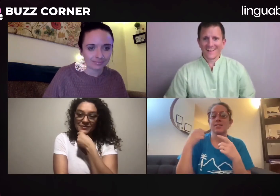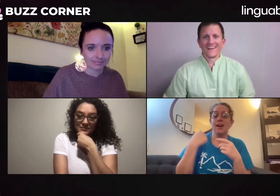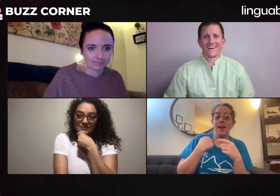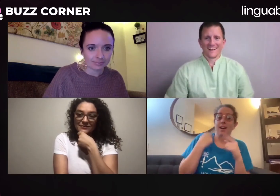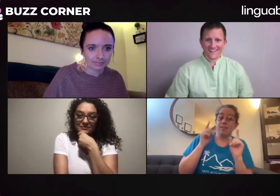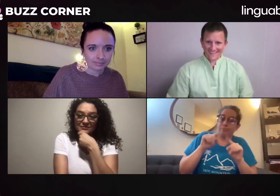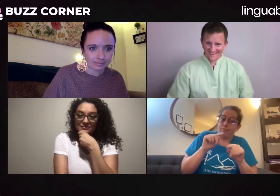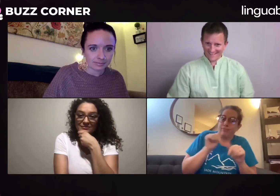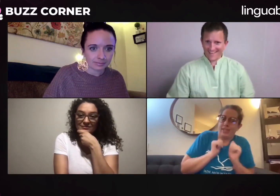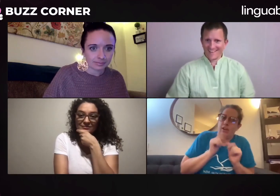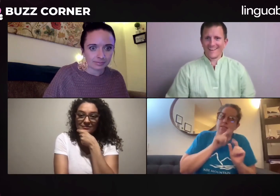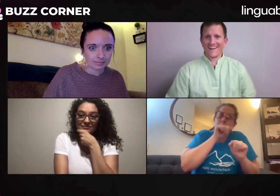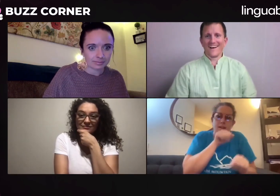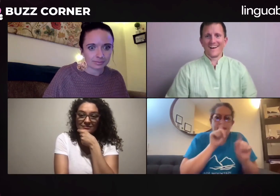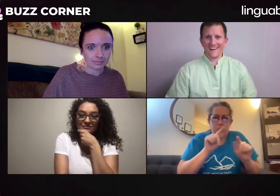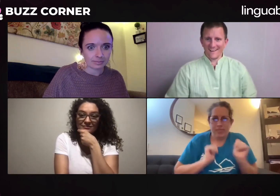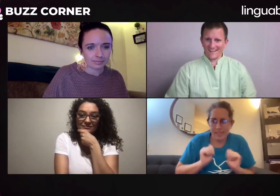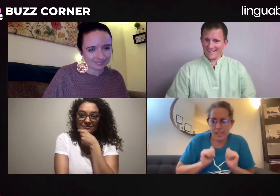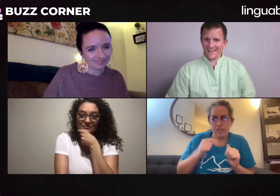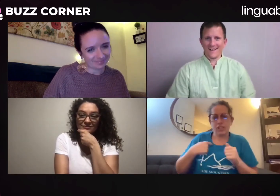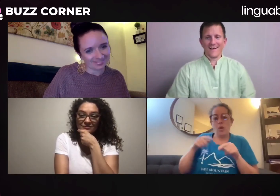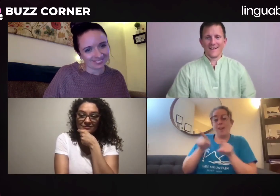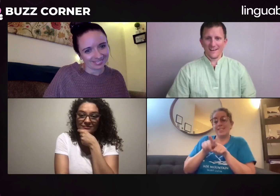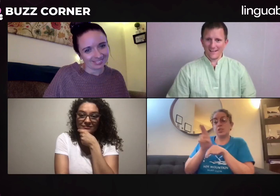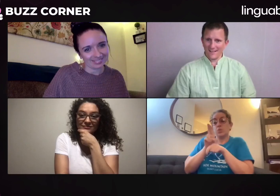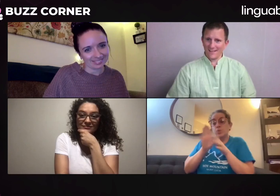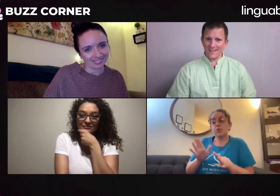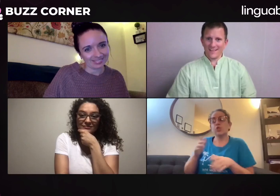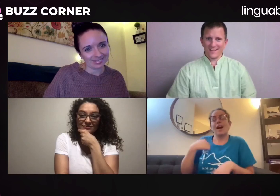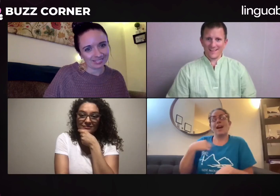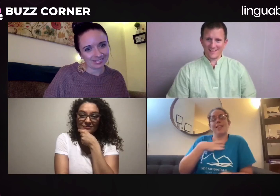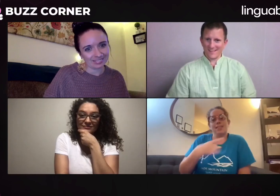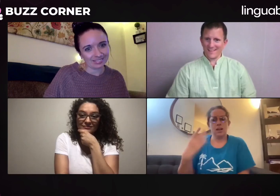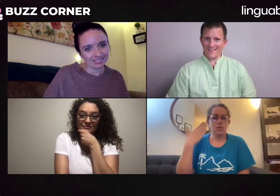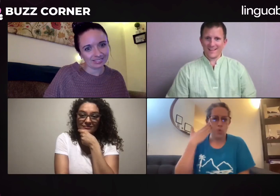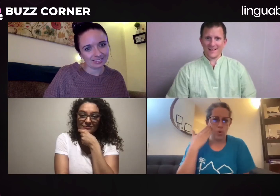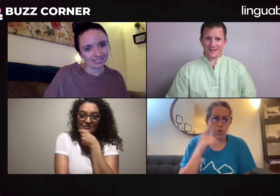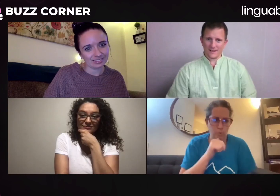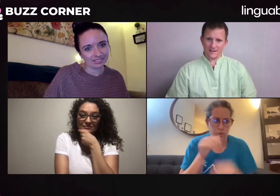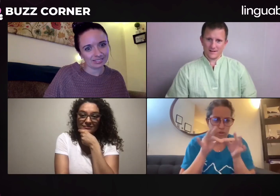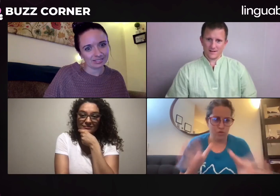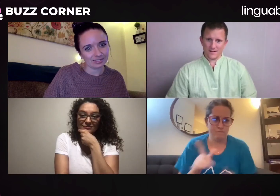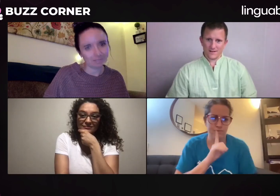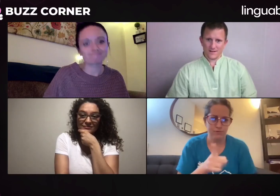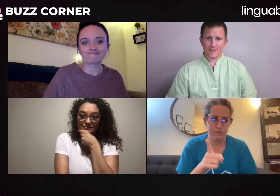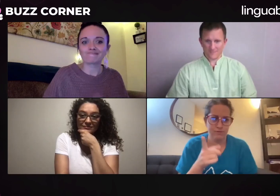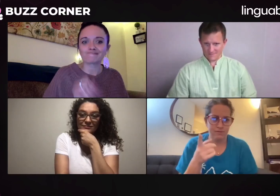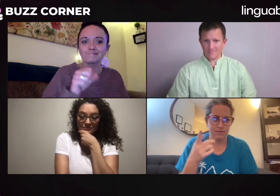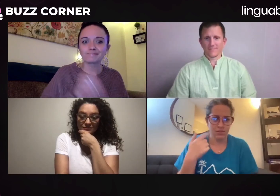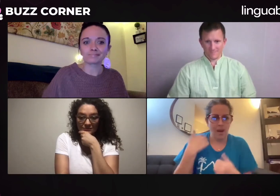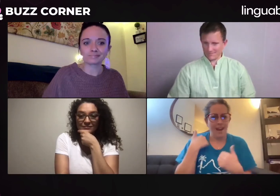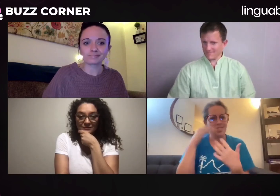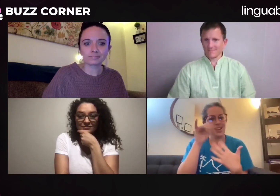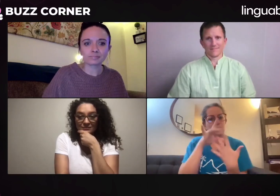and so I love going to theater. And as a consumer, I do appreciate knowing who my interpreters are in advance,